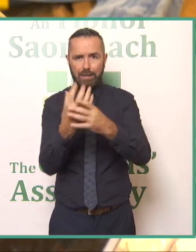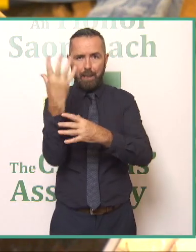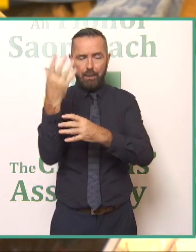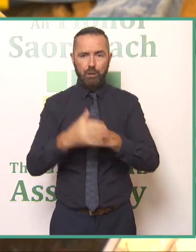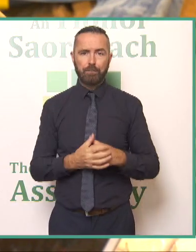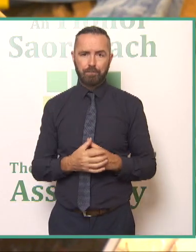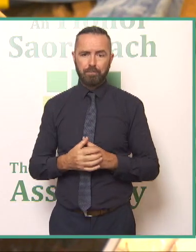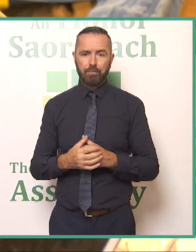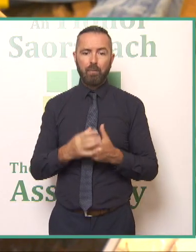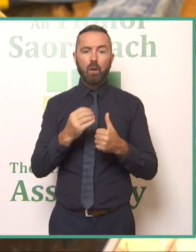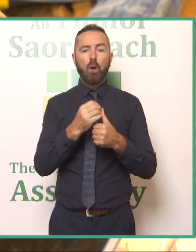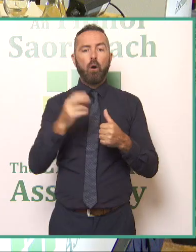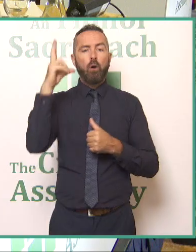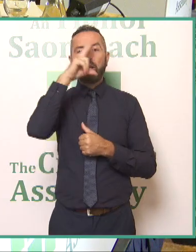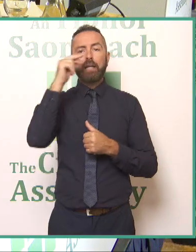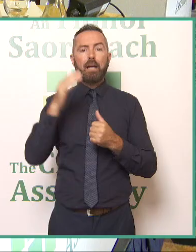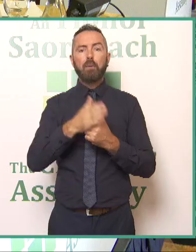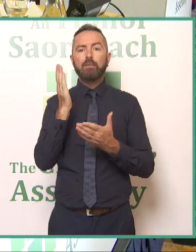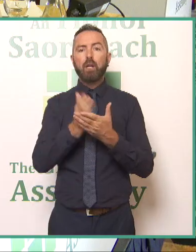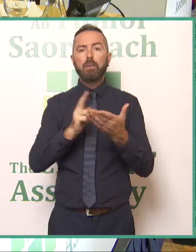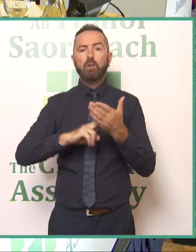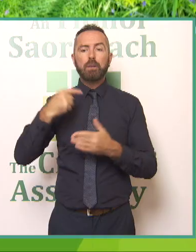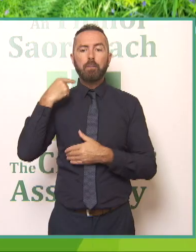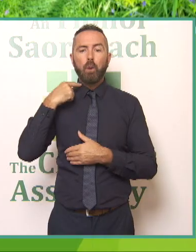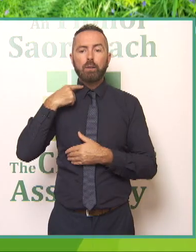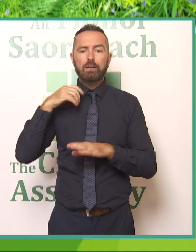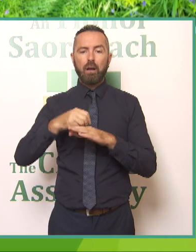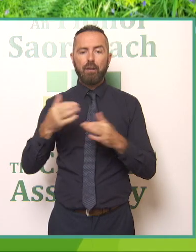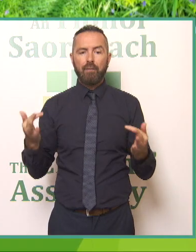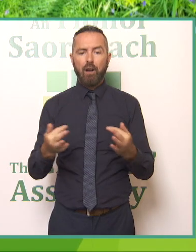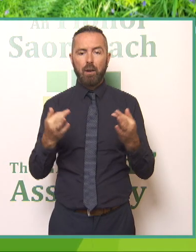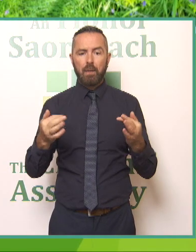another example of cardinal pesticides on the farm you can see lovely fox loves there there's